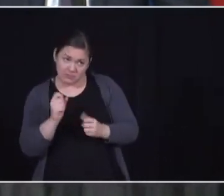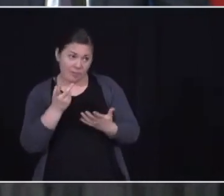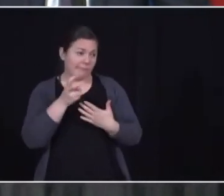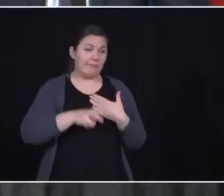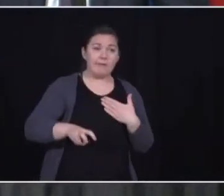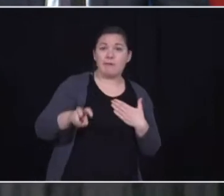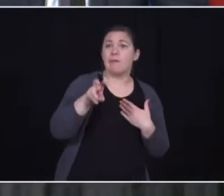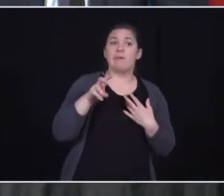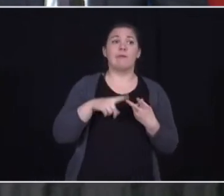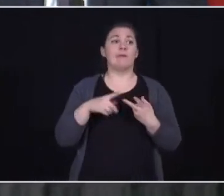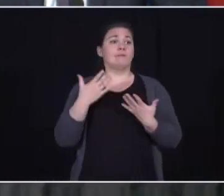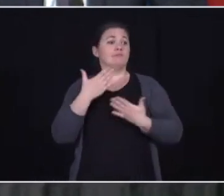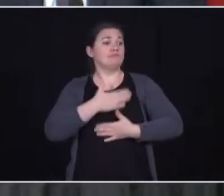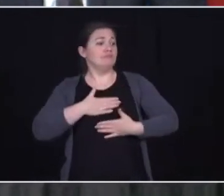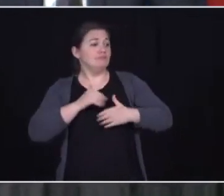is that ethical, number one, number 2, is your